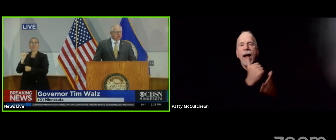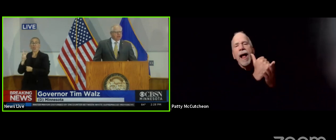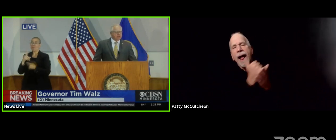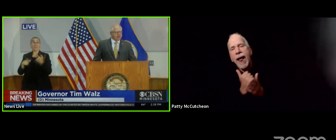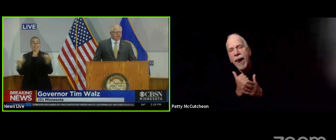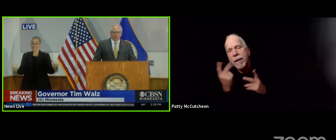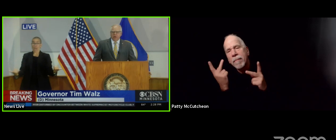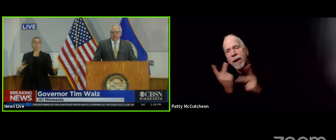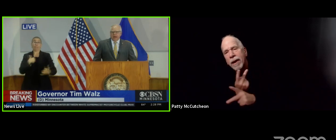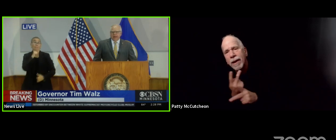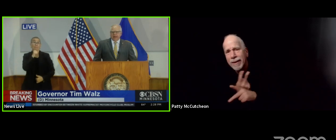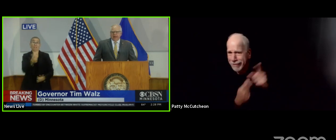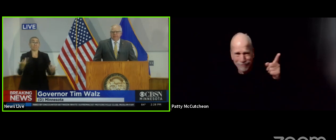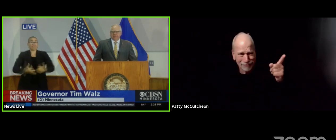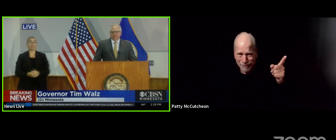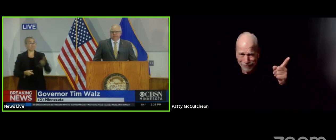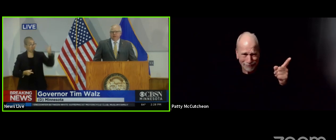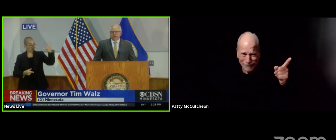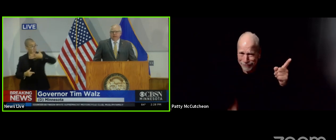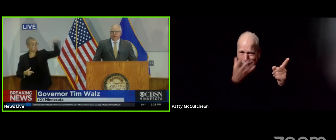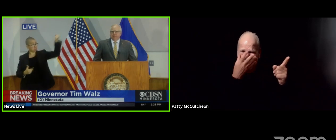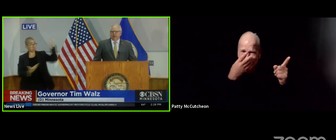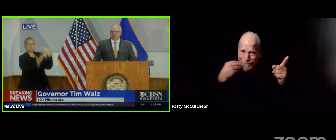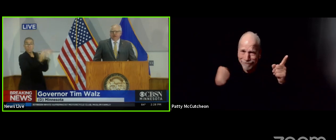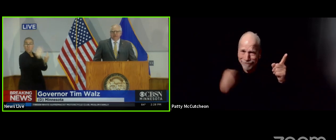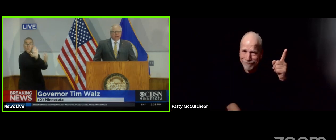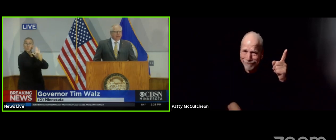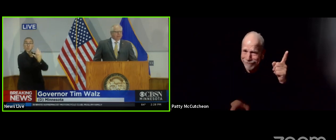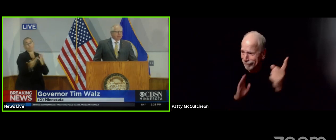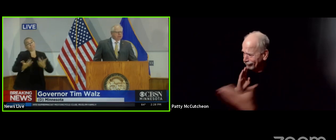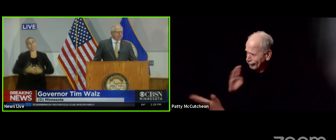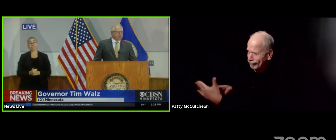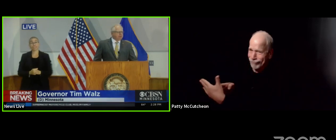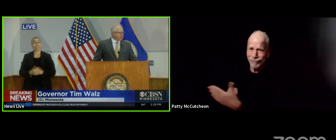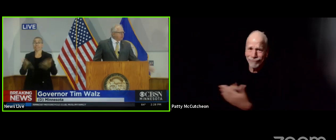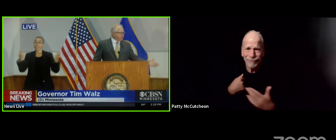TO TAKE THAT. I AGAIN APOLOGIZE THAT I AM AS DEEPLY FRUSTRATED